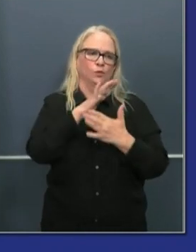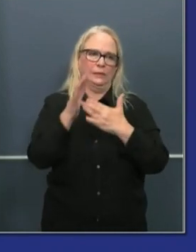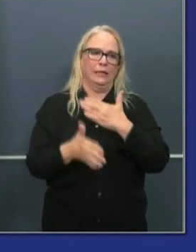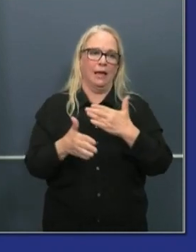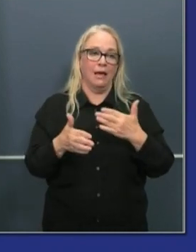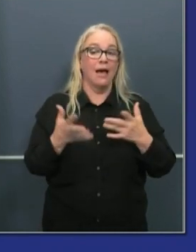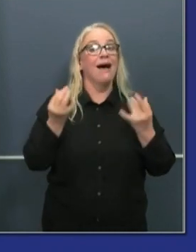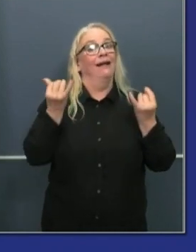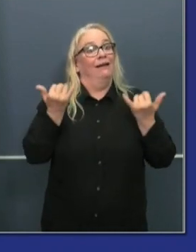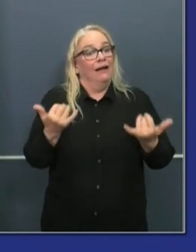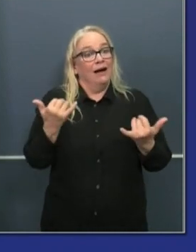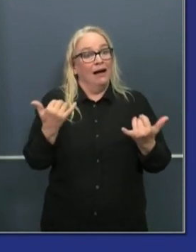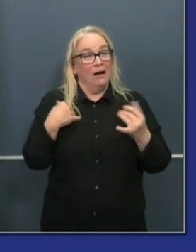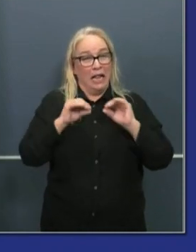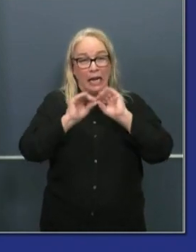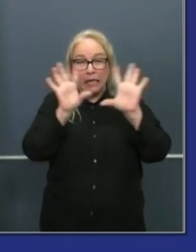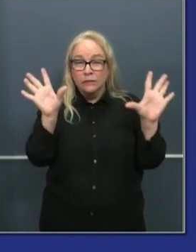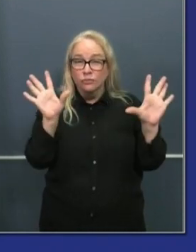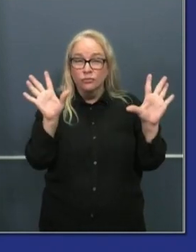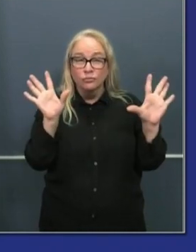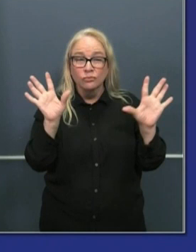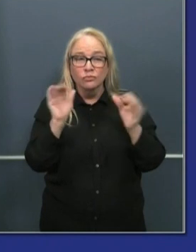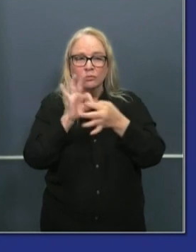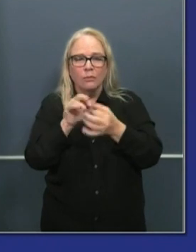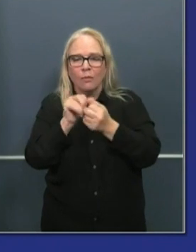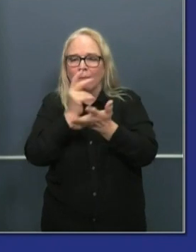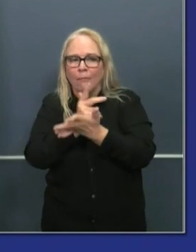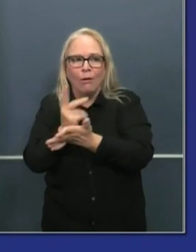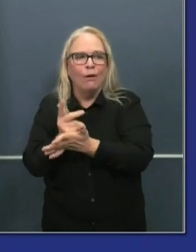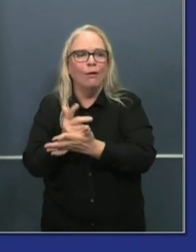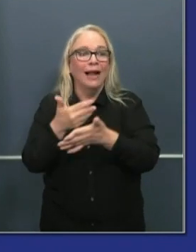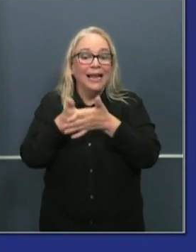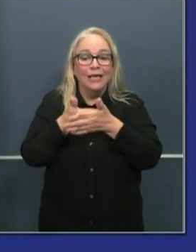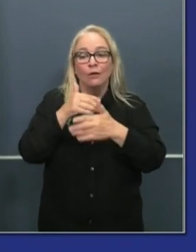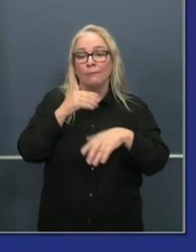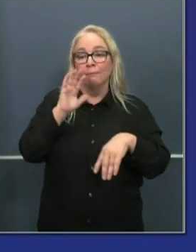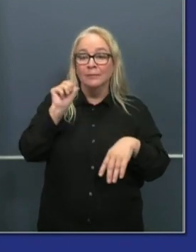CLOSURES IN THOSE TWO COUNTIES WITH THE DETERMINATION THEY WOULD BE SHUTTING DOWN THEIR